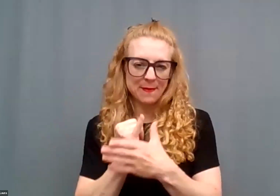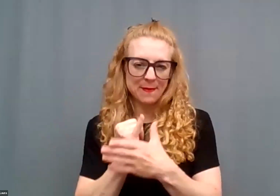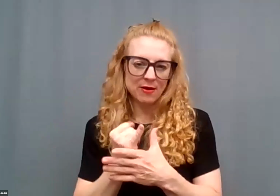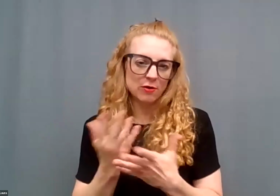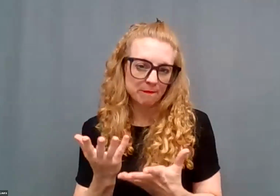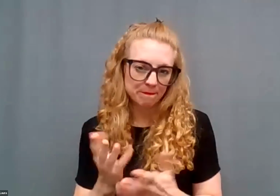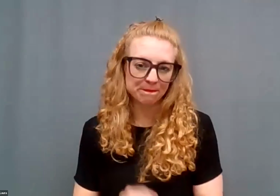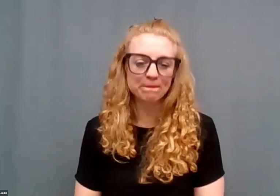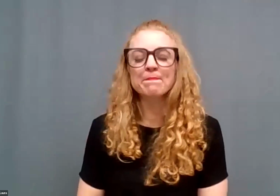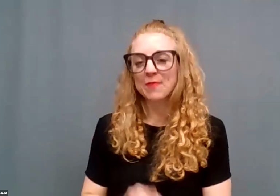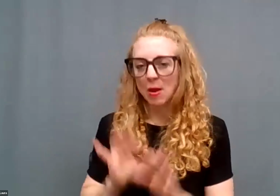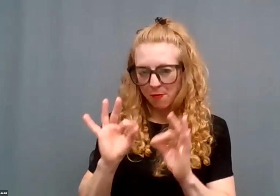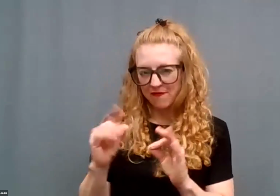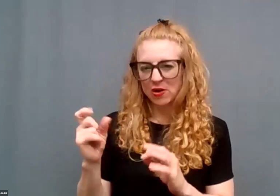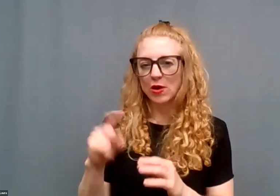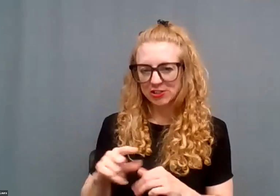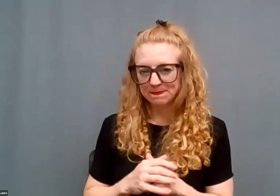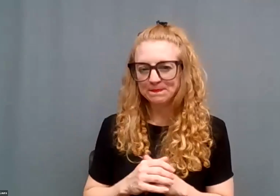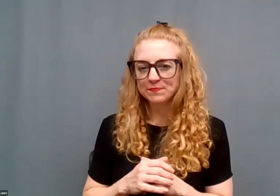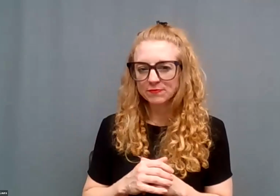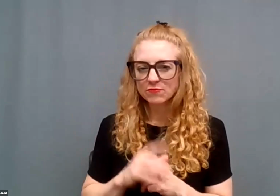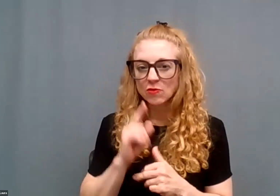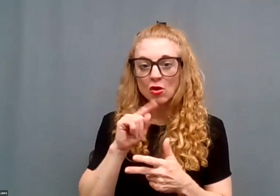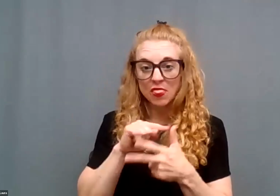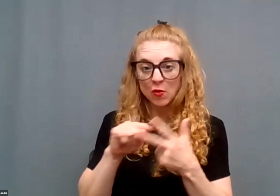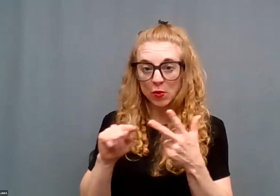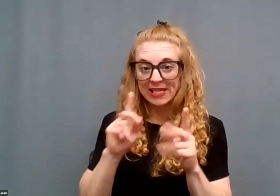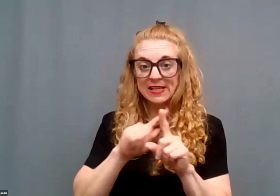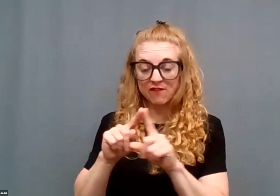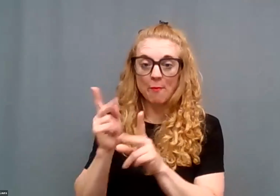perfect question there are at least three different products I'm aware of on the market that